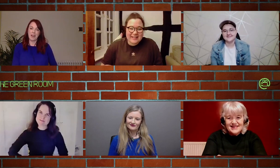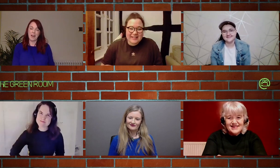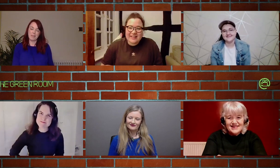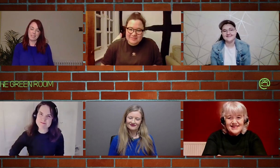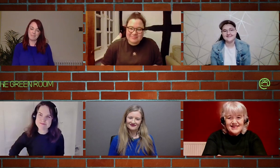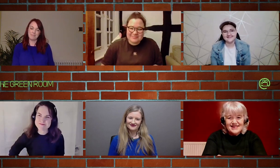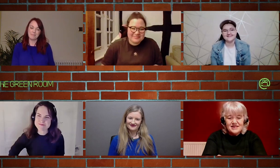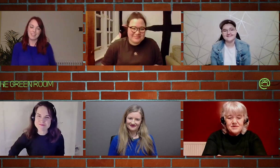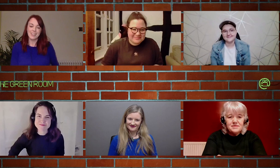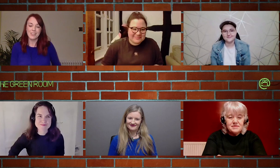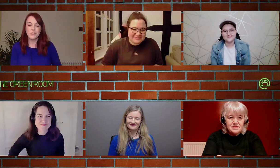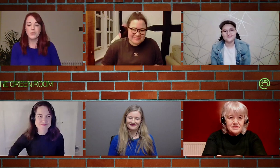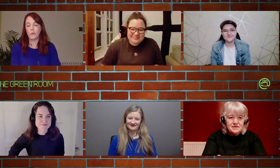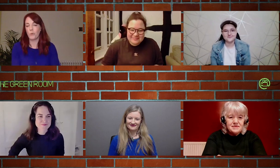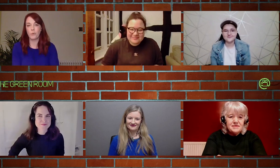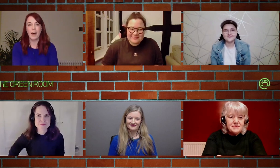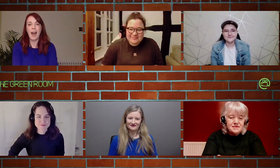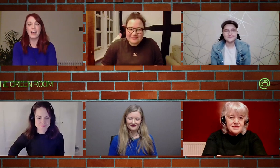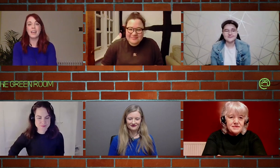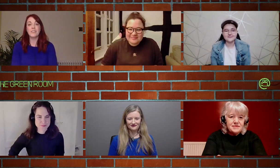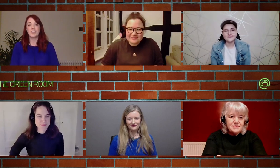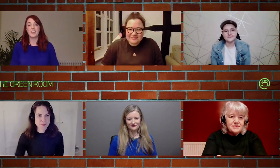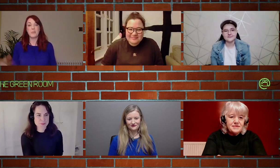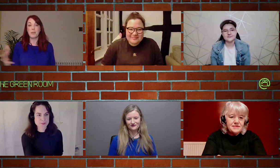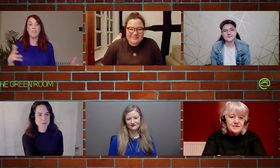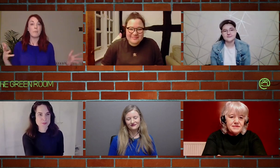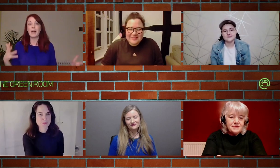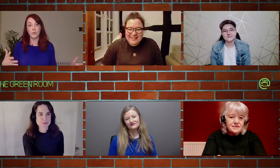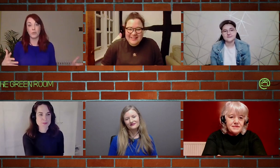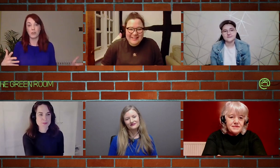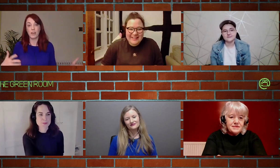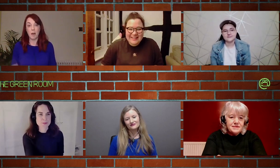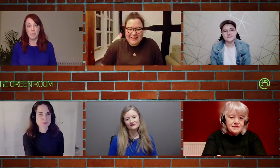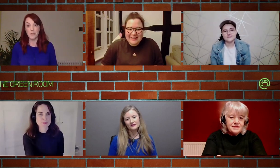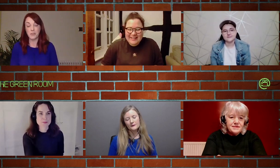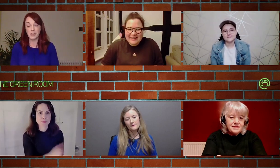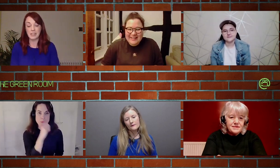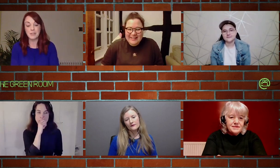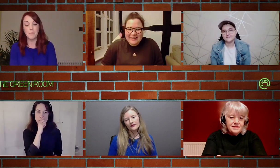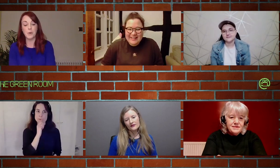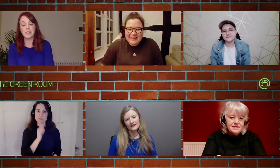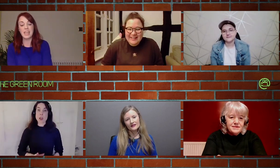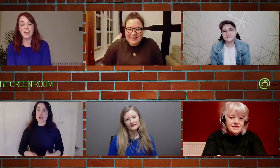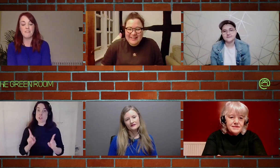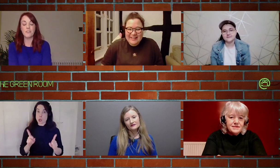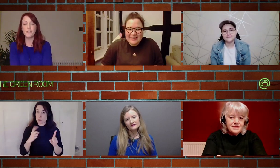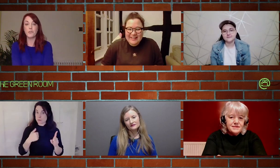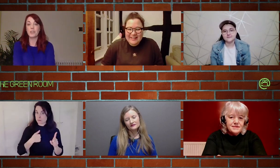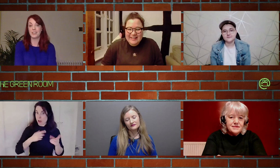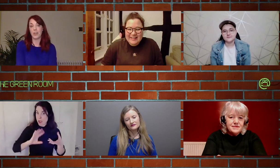Amazing. So I have done a wee bit of a biog about you guys, but if you can now